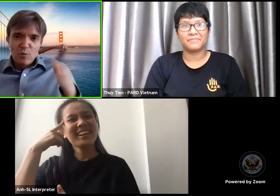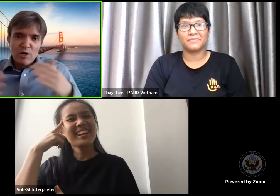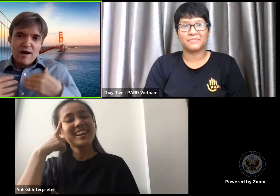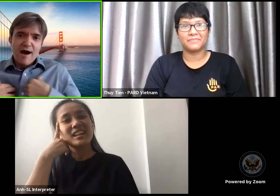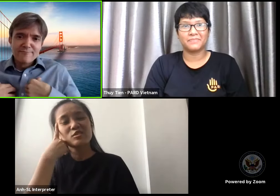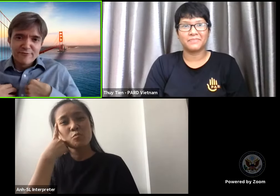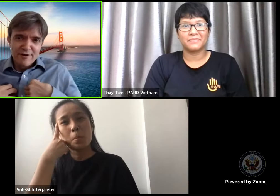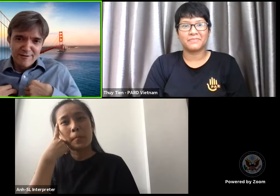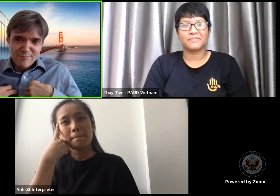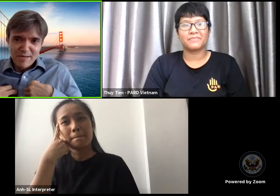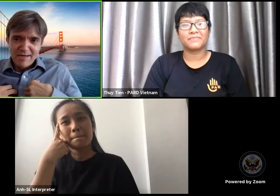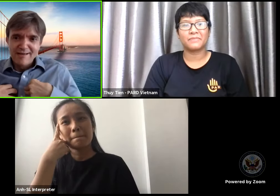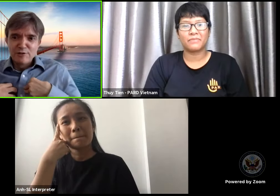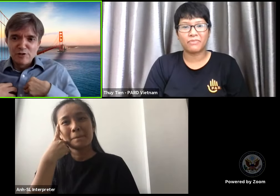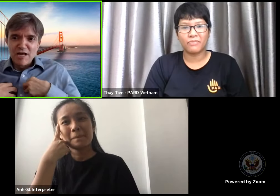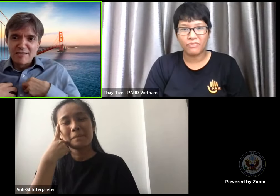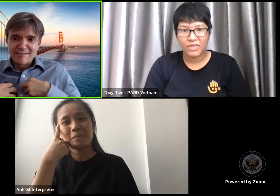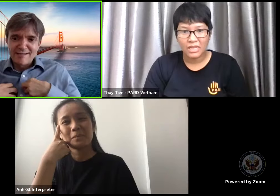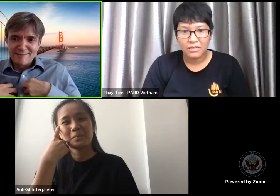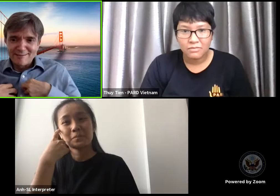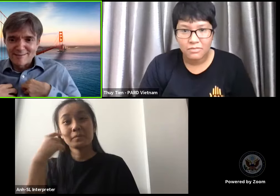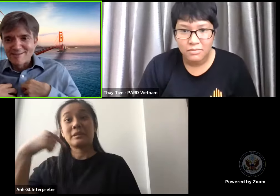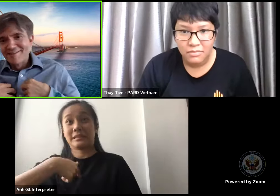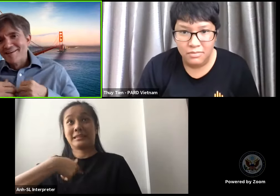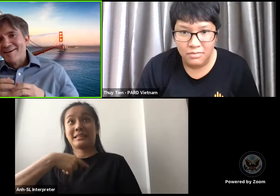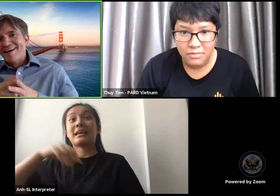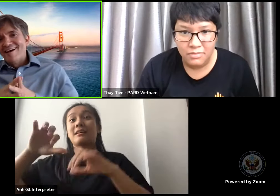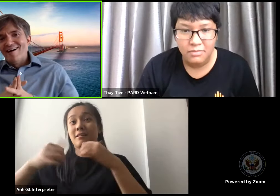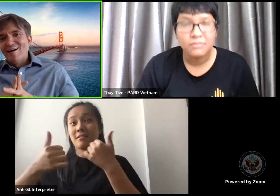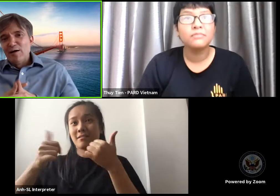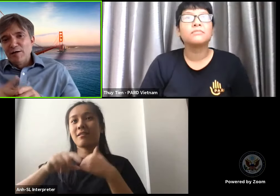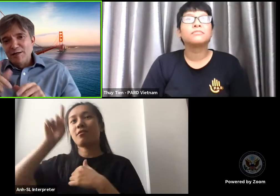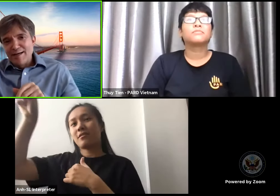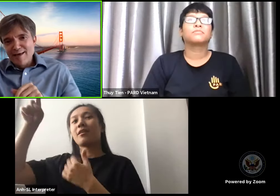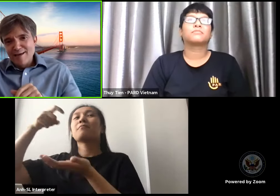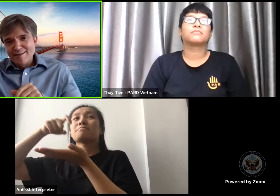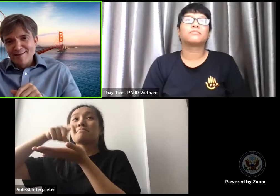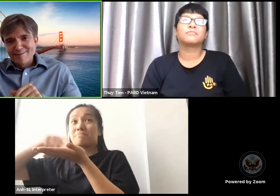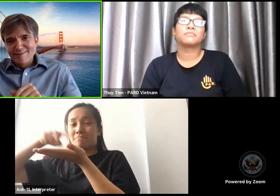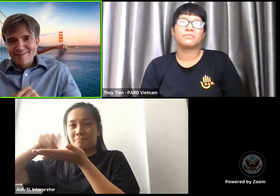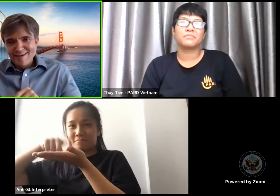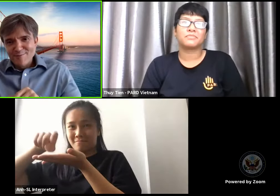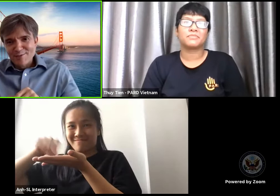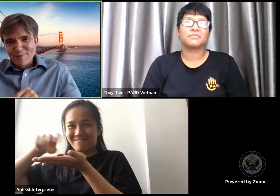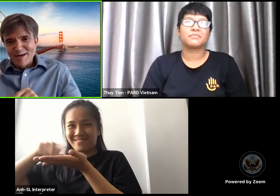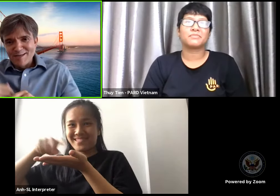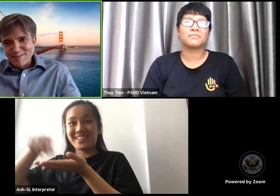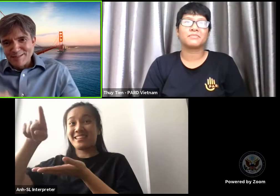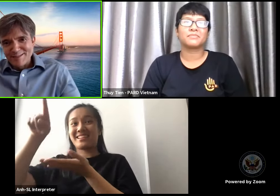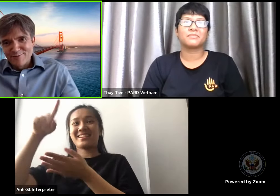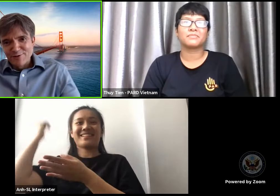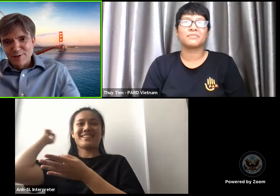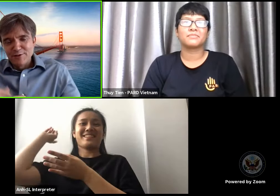where i'm from in the United States, and that is the image behind me, it gives you a clue.